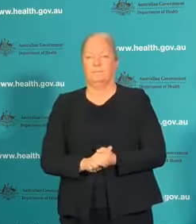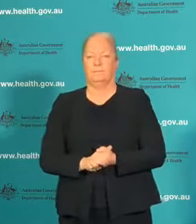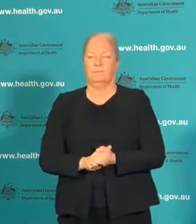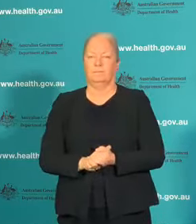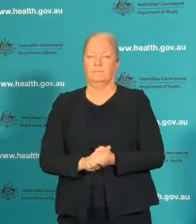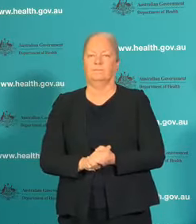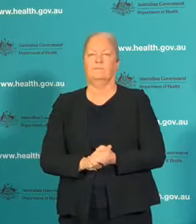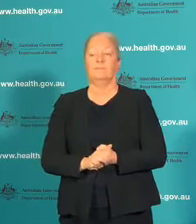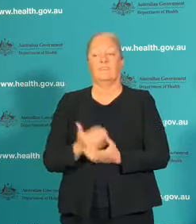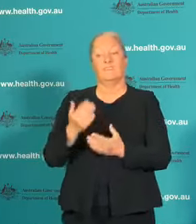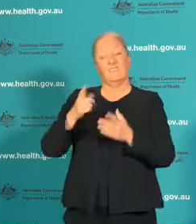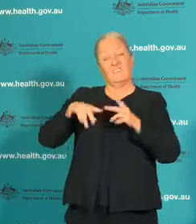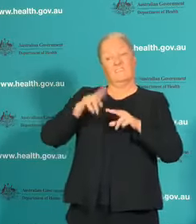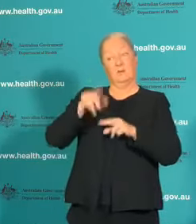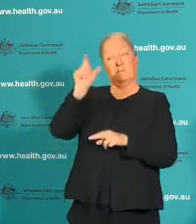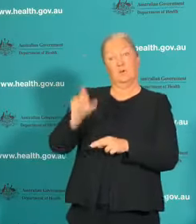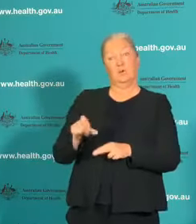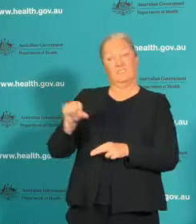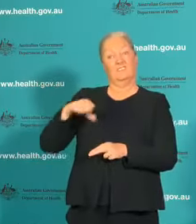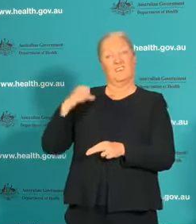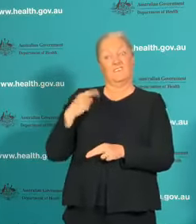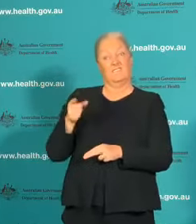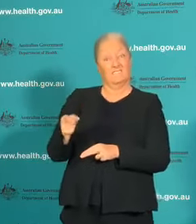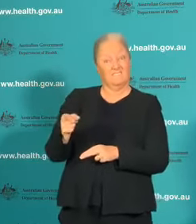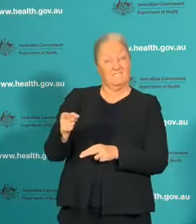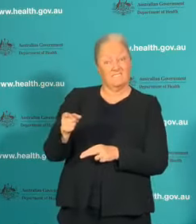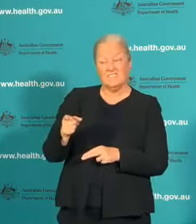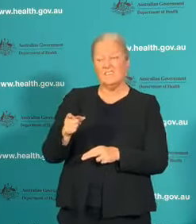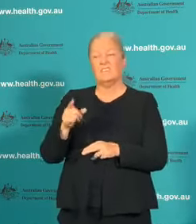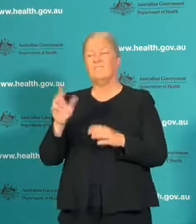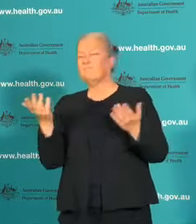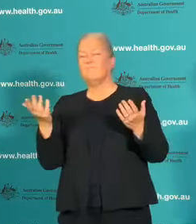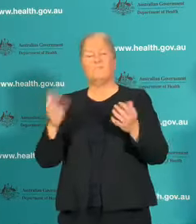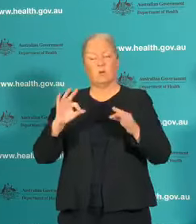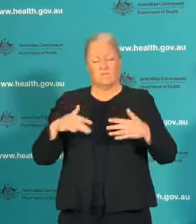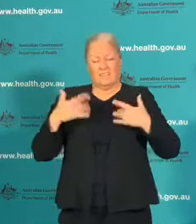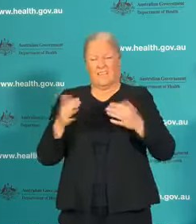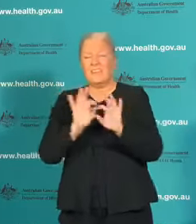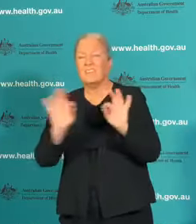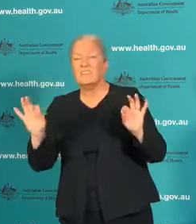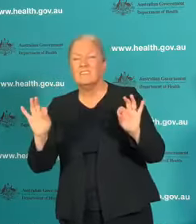infected staff member has no symptoms even the stringest screening processes